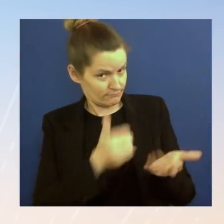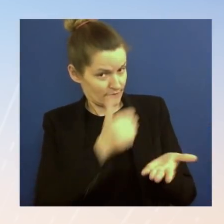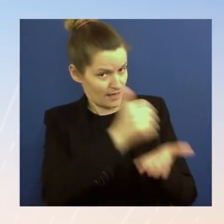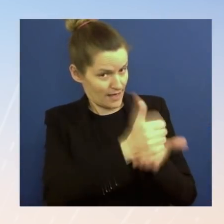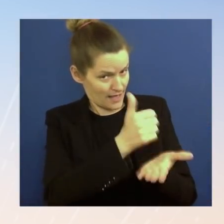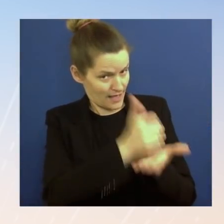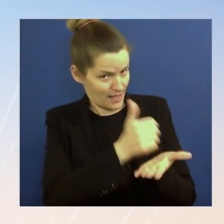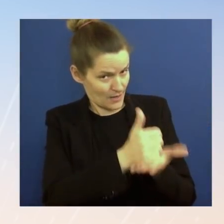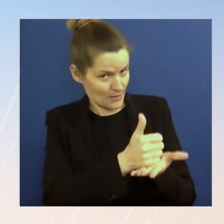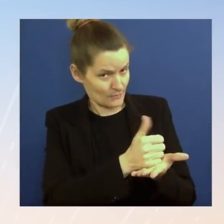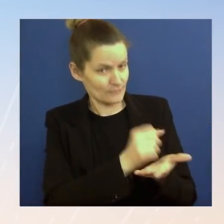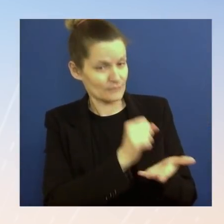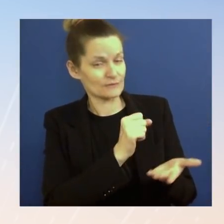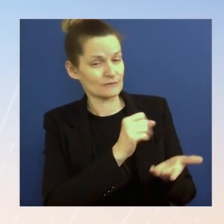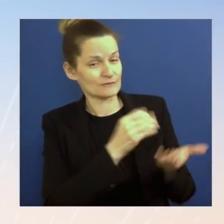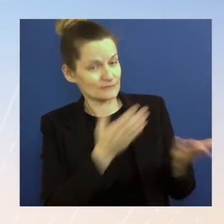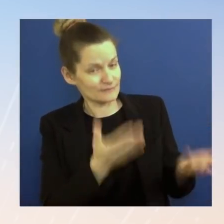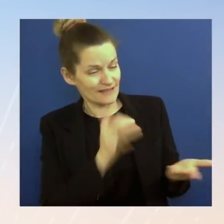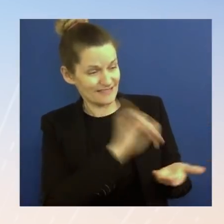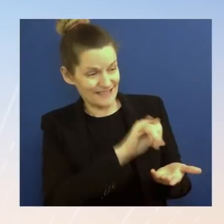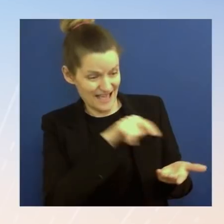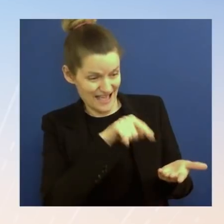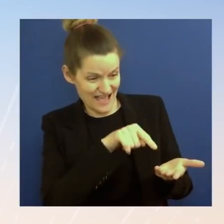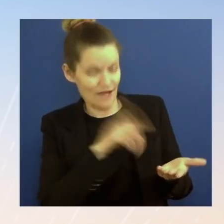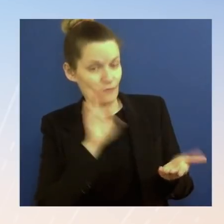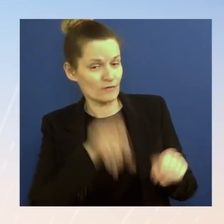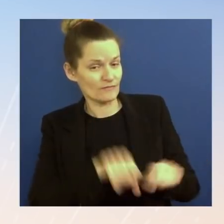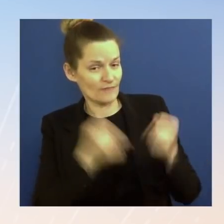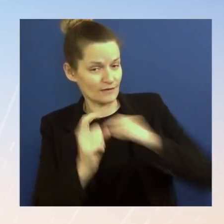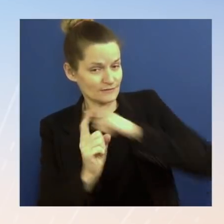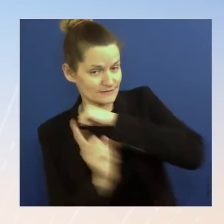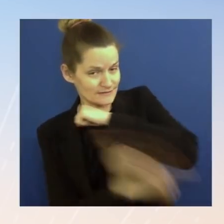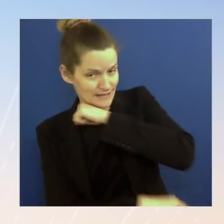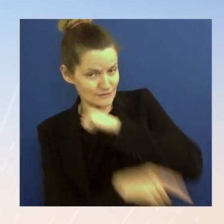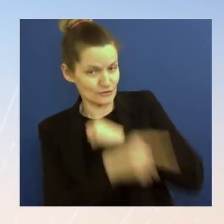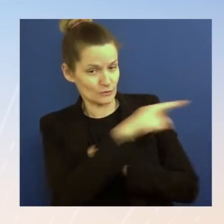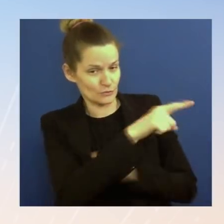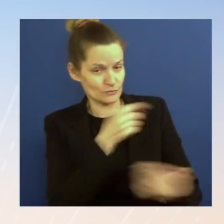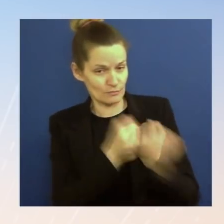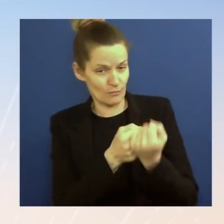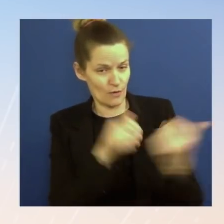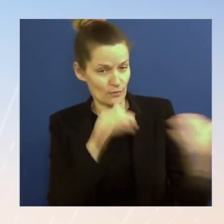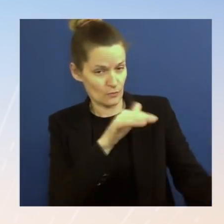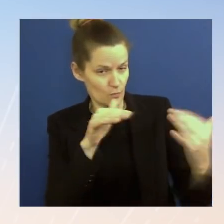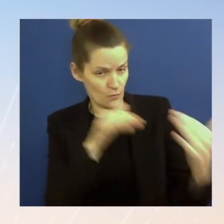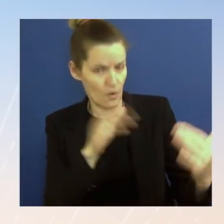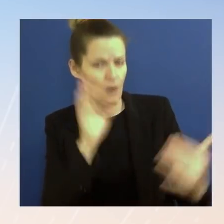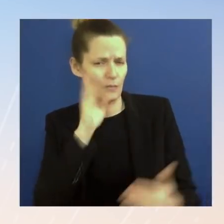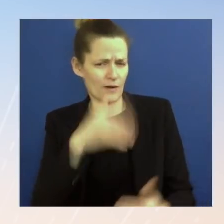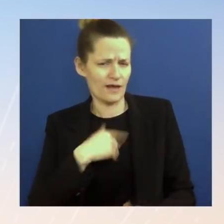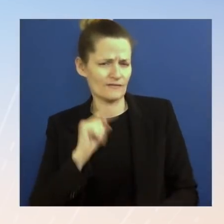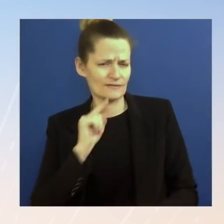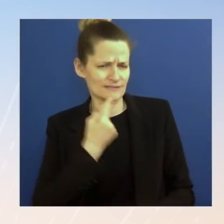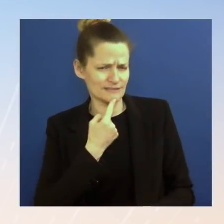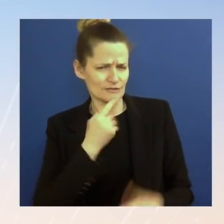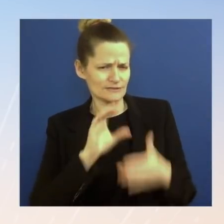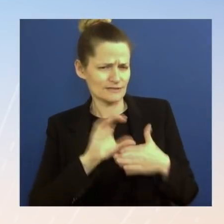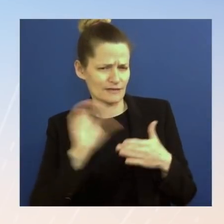that there will be significant consequences. But in terms of what the specifics look like, we would coordinate with our partners and allies to make that determination.